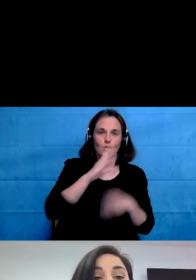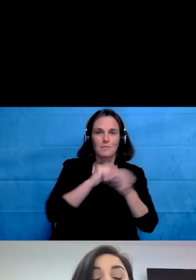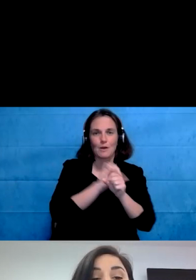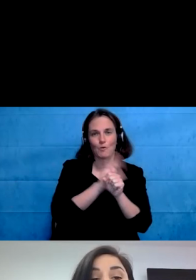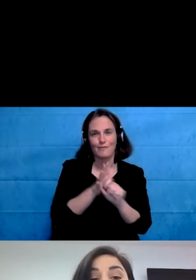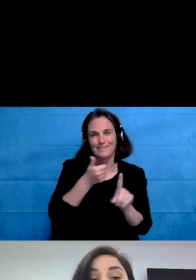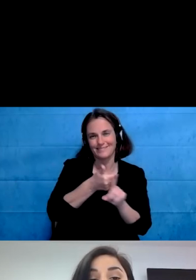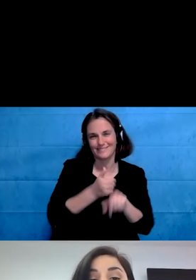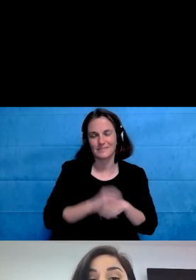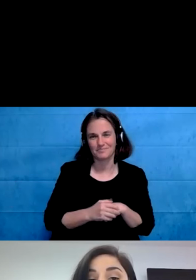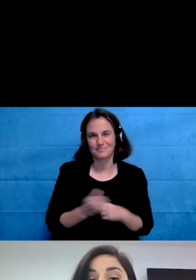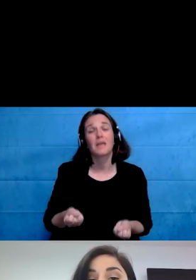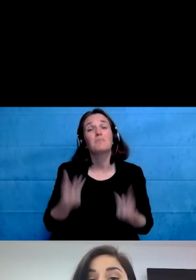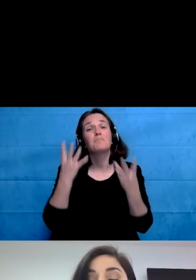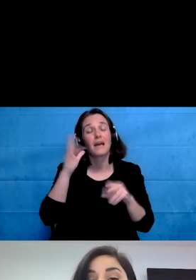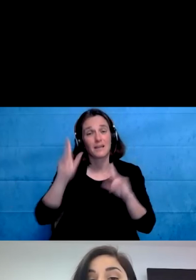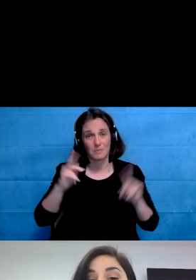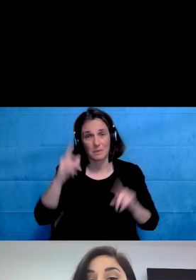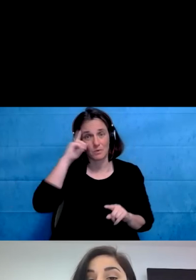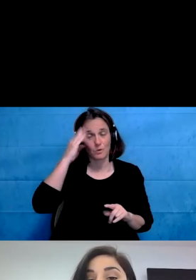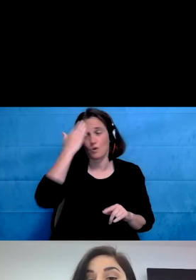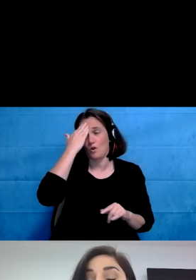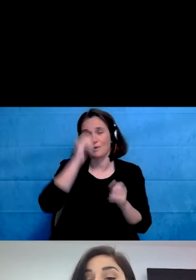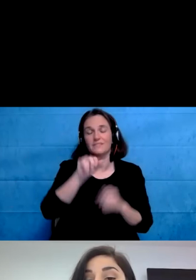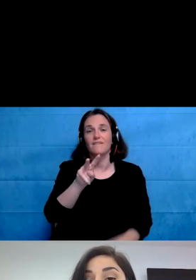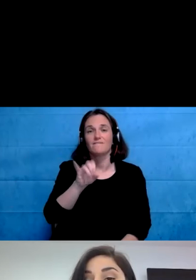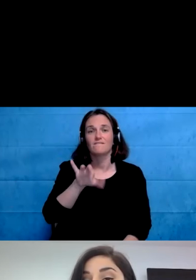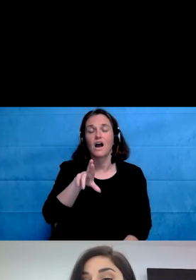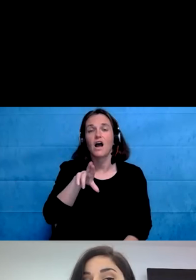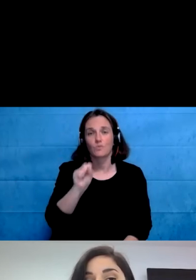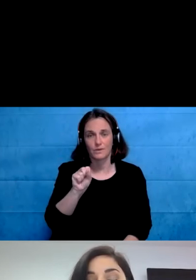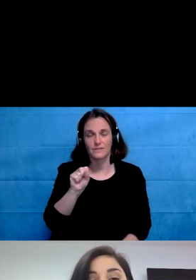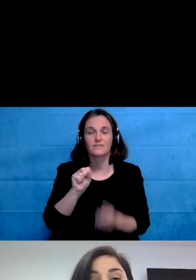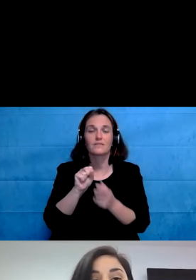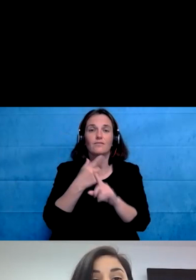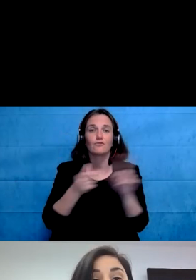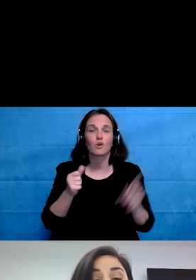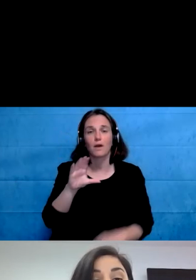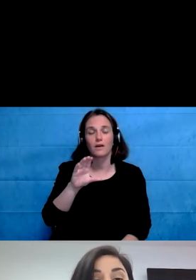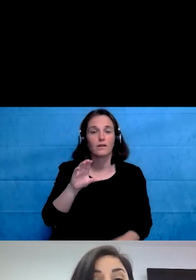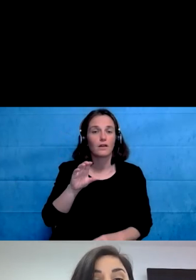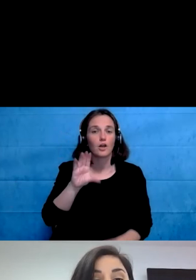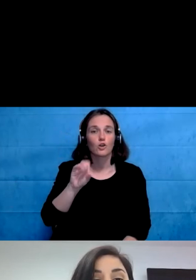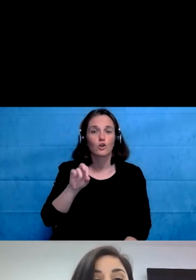Many people may know it's a viral illness that was caused by the SARS-CoV-2 coronavirus originally identified in December, 2019.